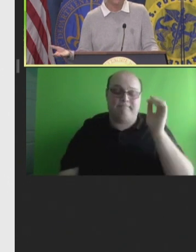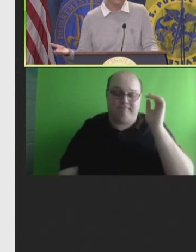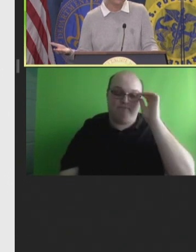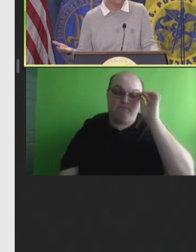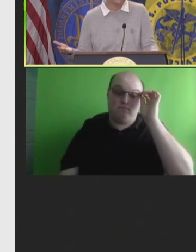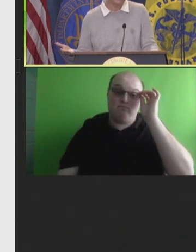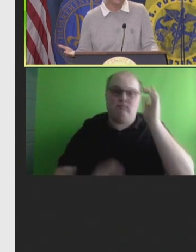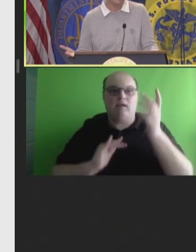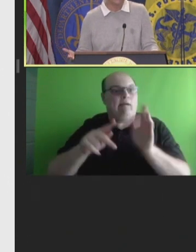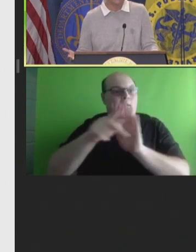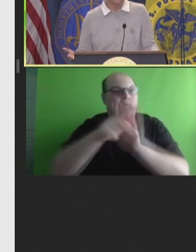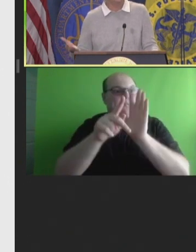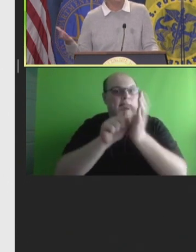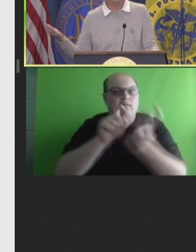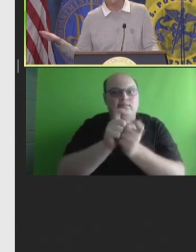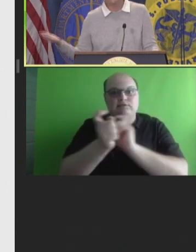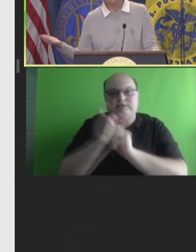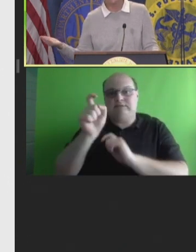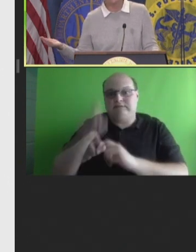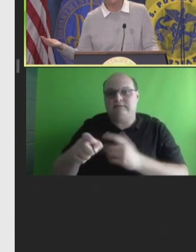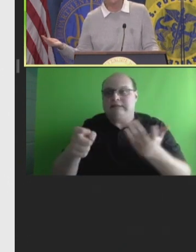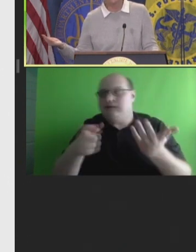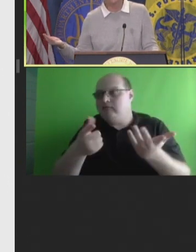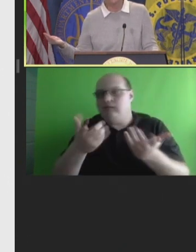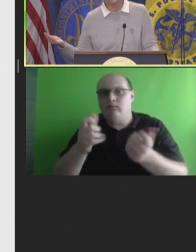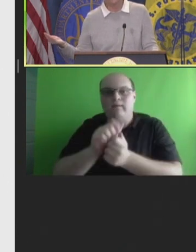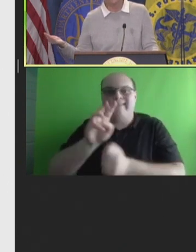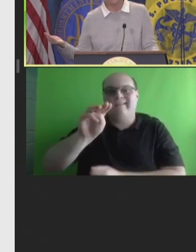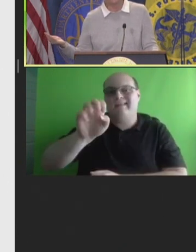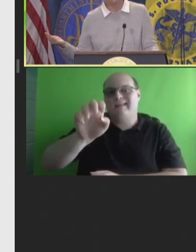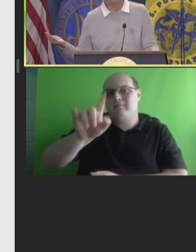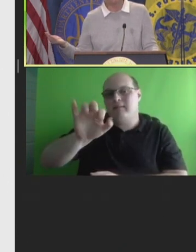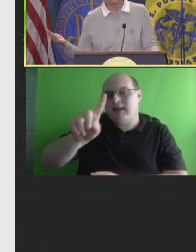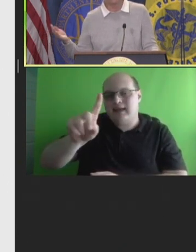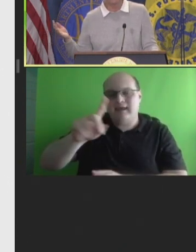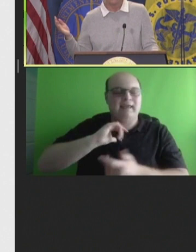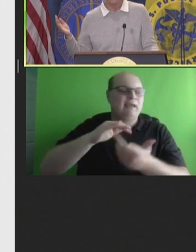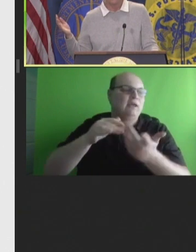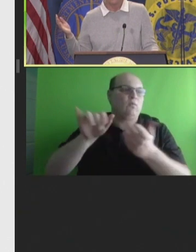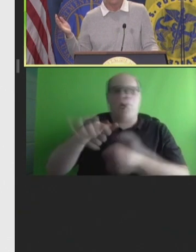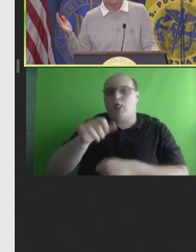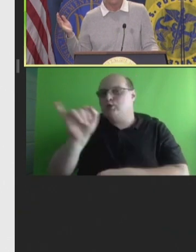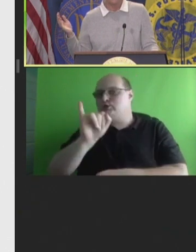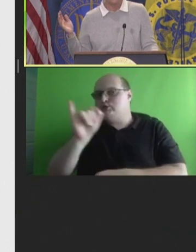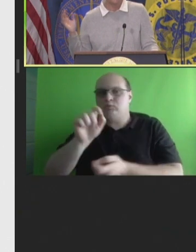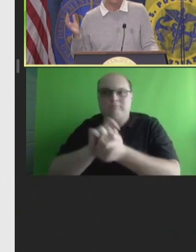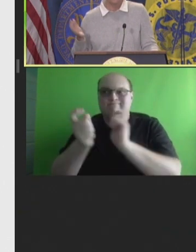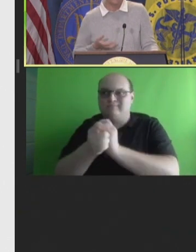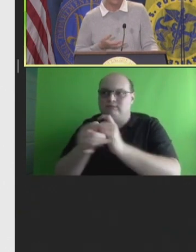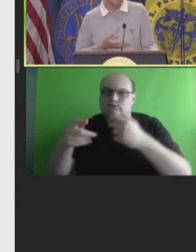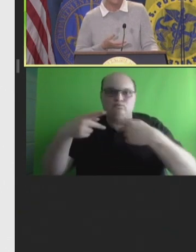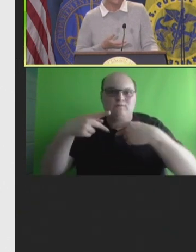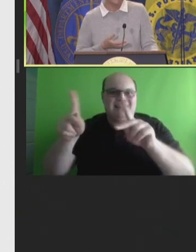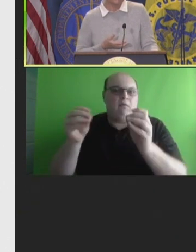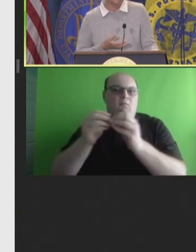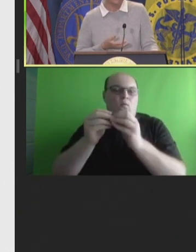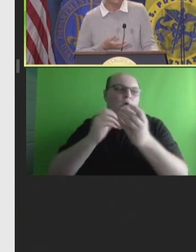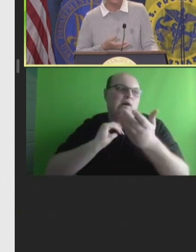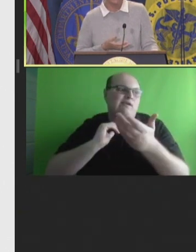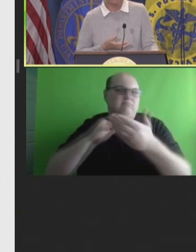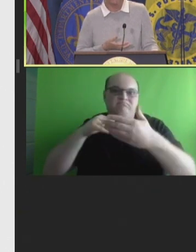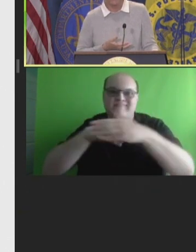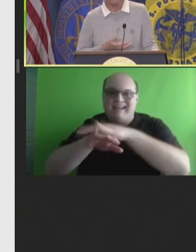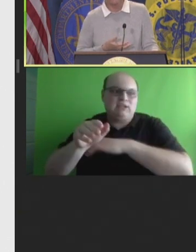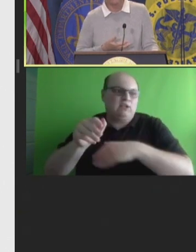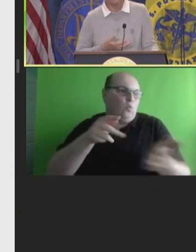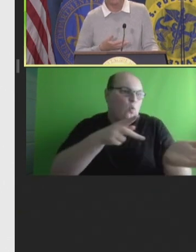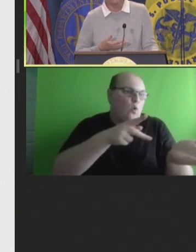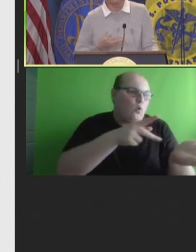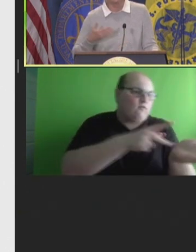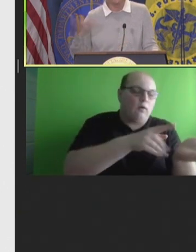changes are needed in your Medicaid to recognize a pharmacist as a provider, for example, let's have